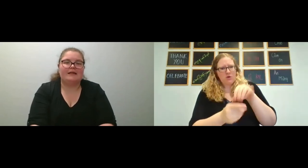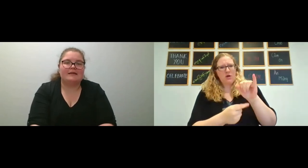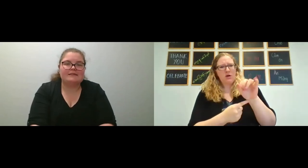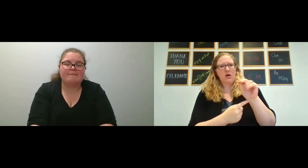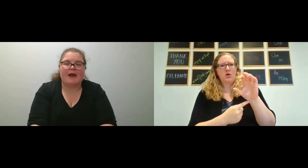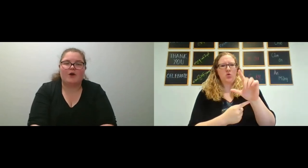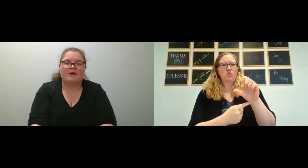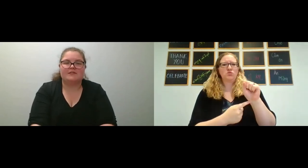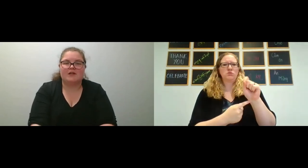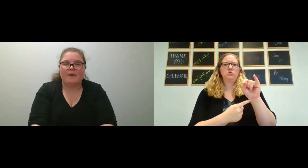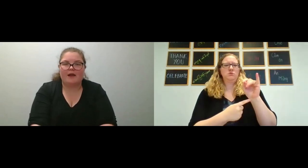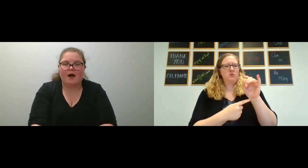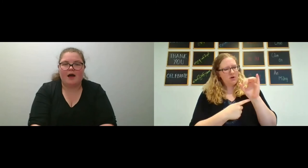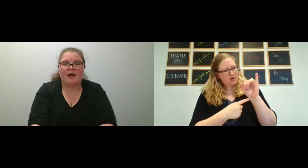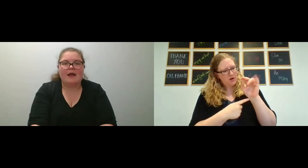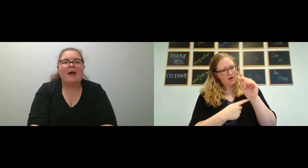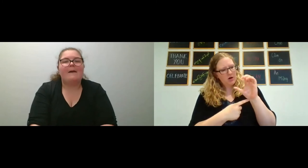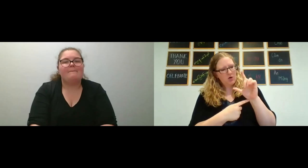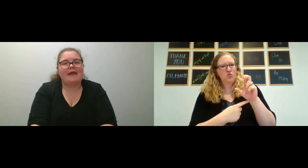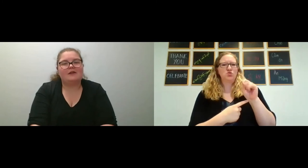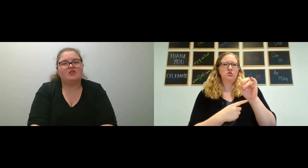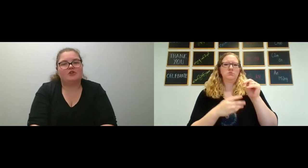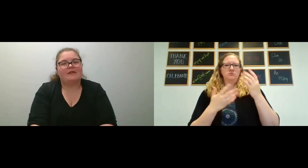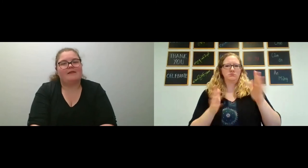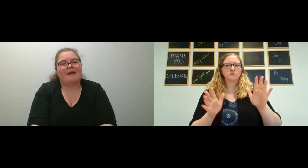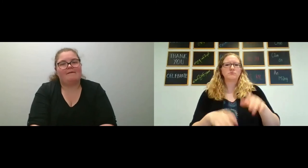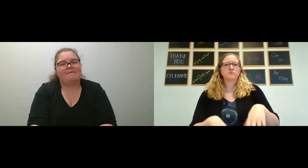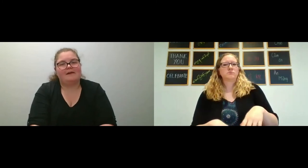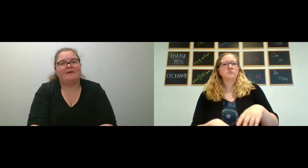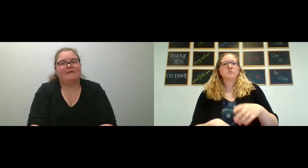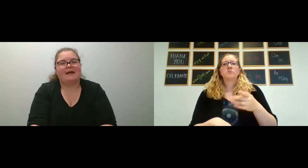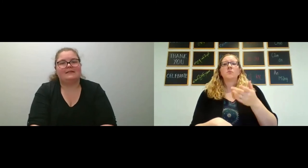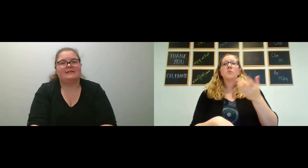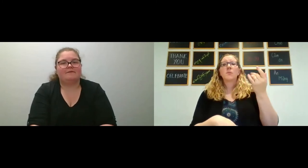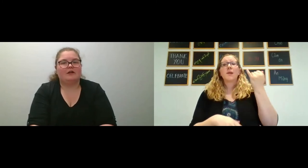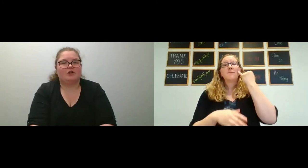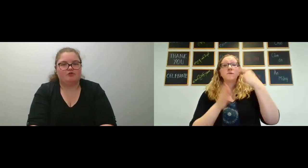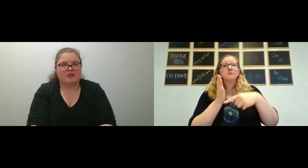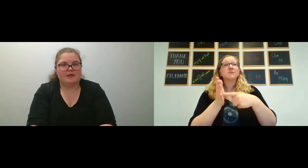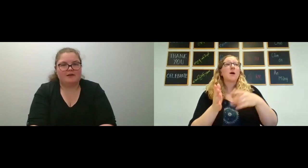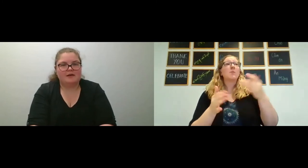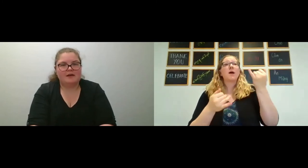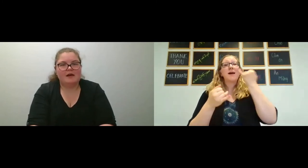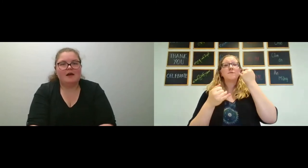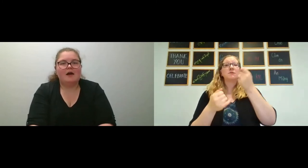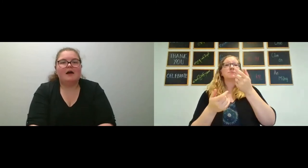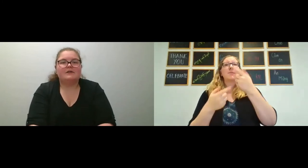It doesn't matter what's going on, make sure that they feel that sense of inclusion.